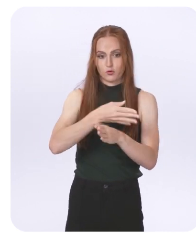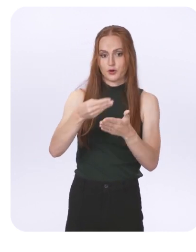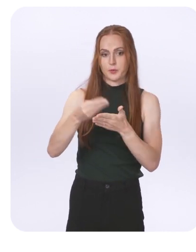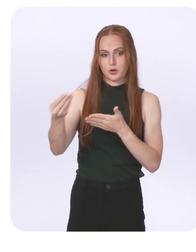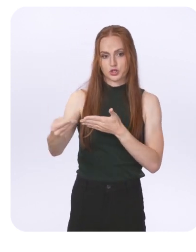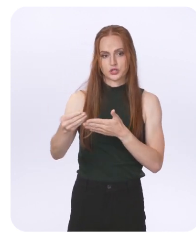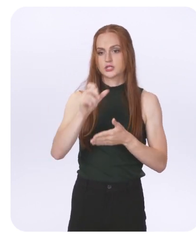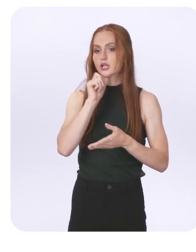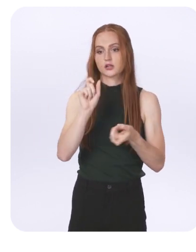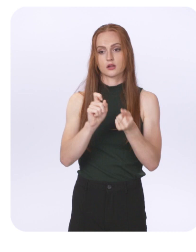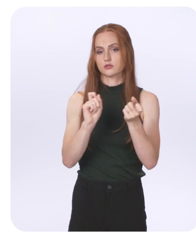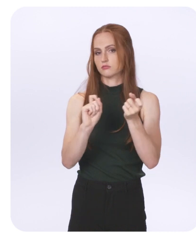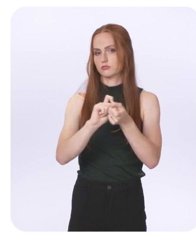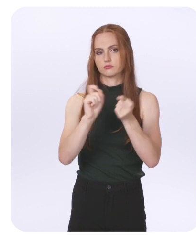with your overall app conversion.